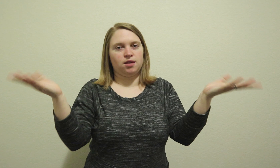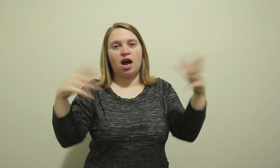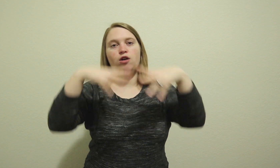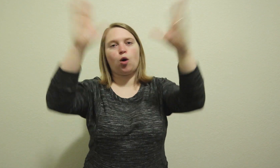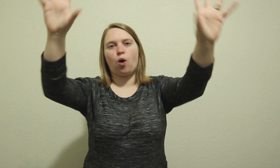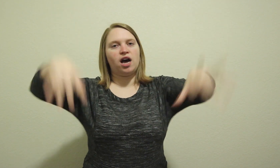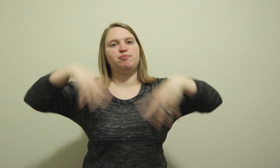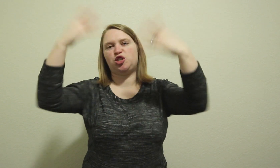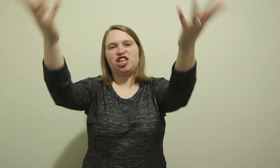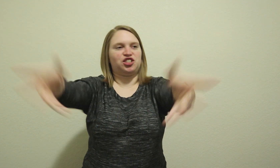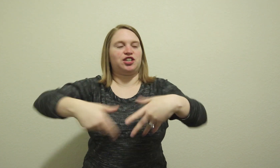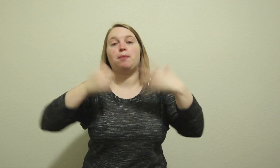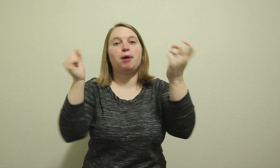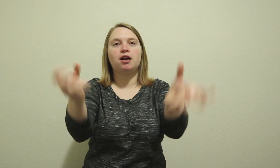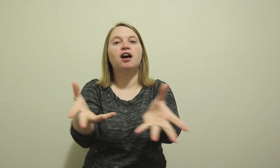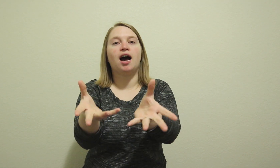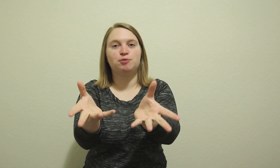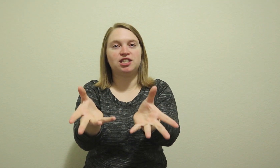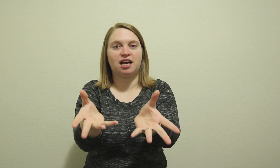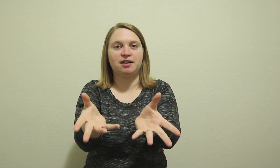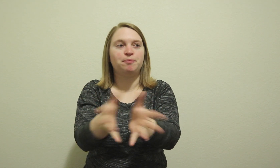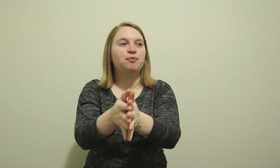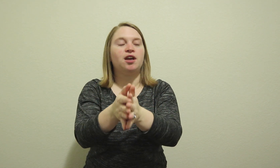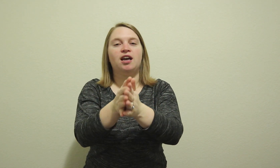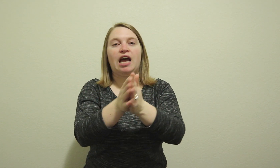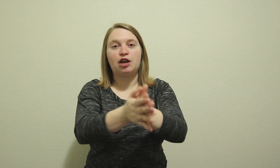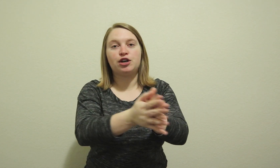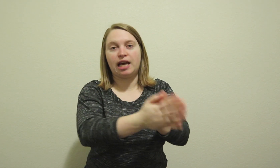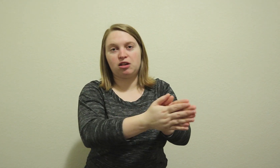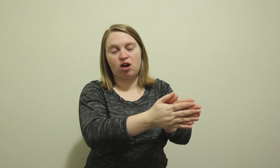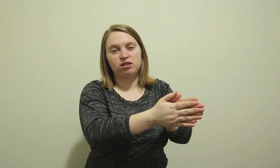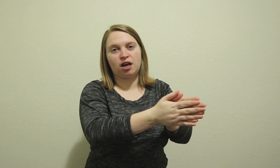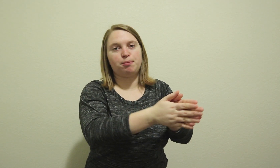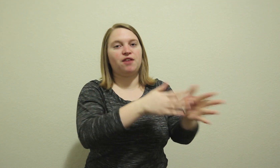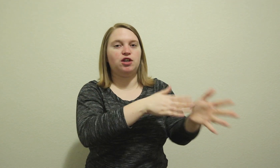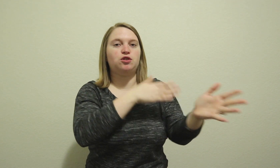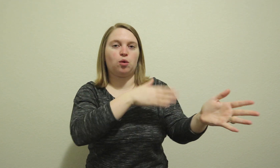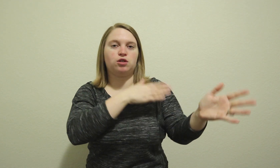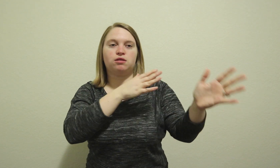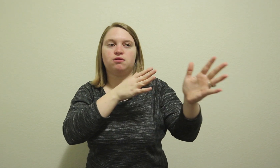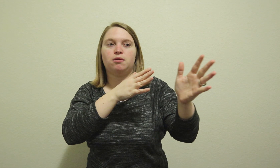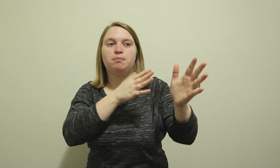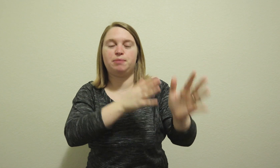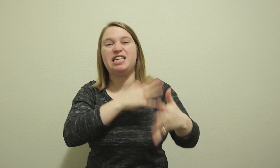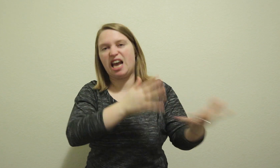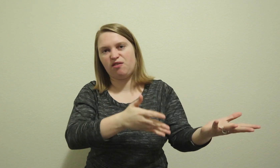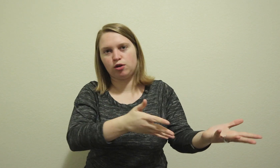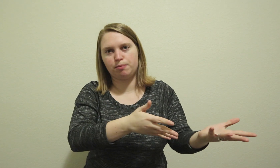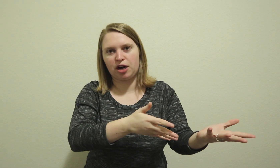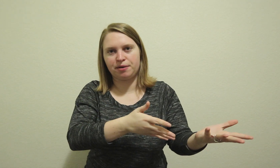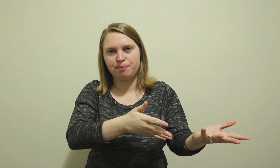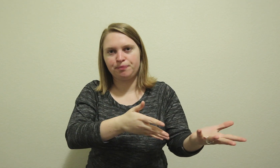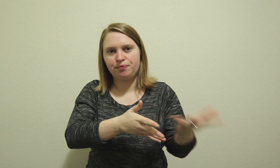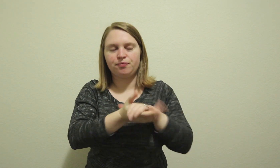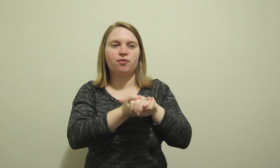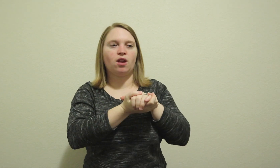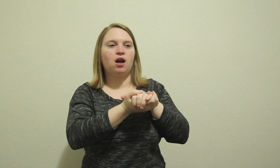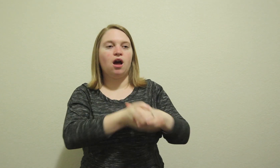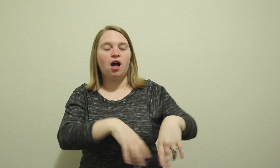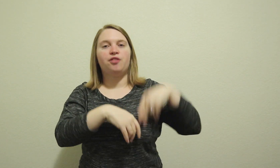I don't know why I'm gesturing but I'm just saying it could get clogged up if you don't be careful about it